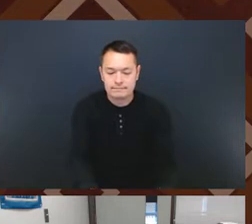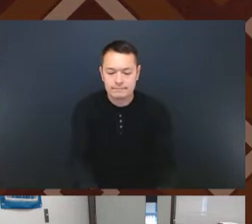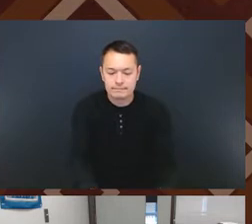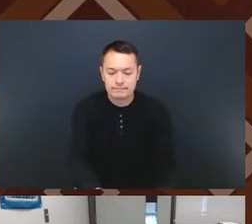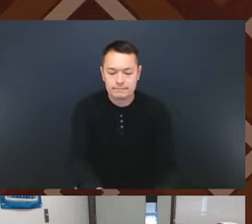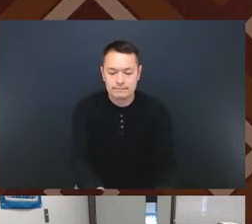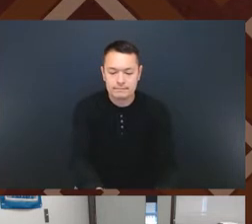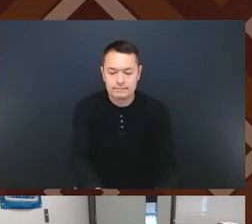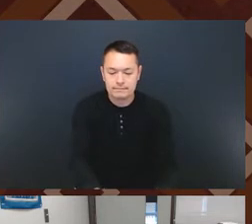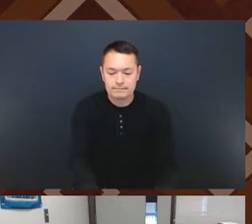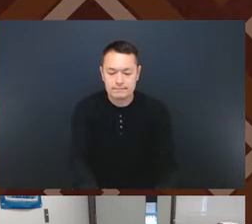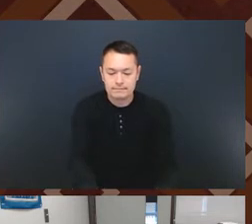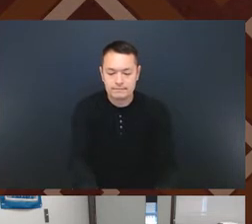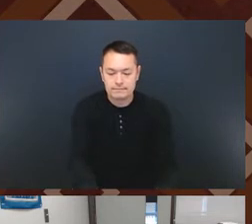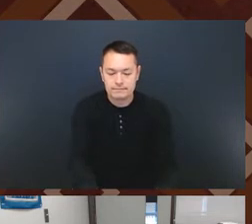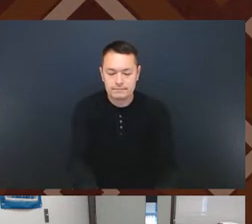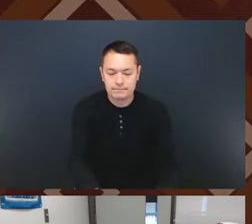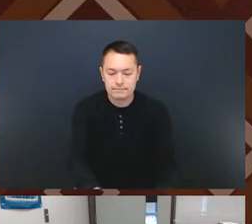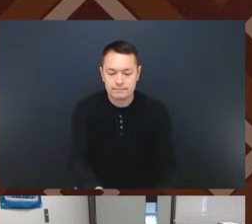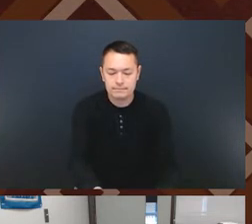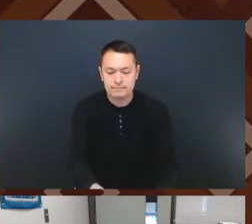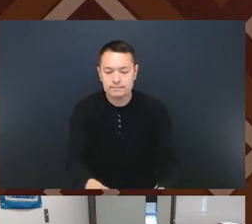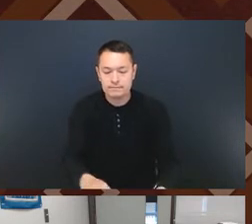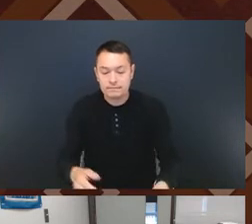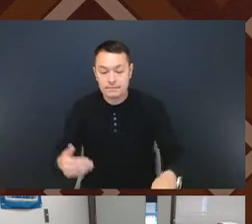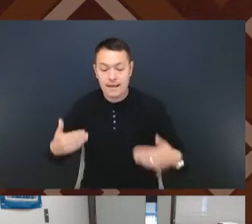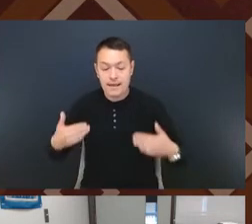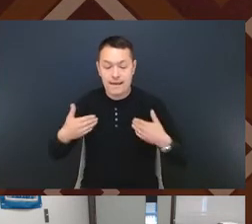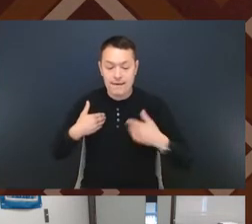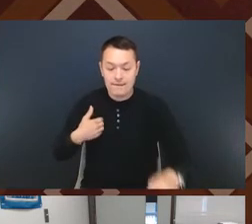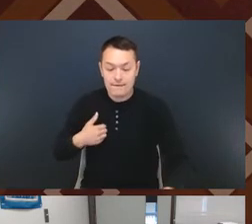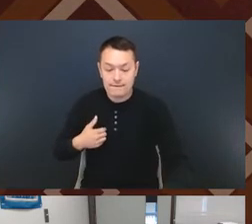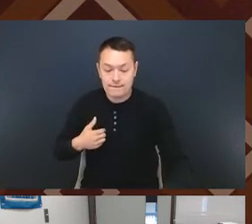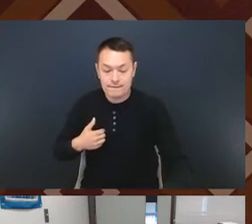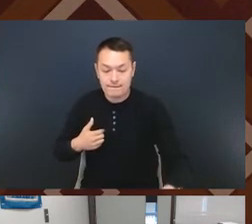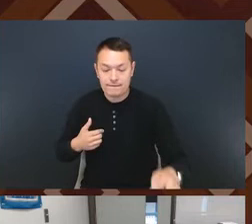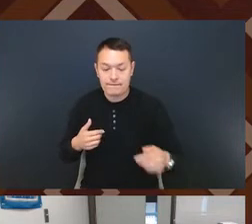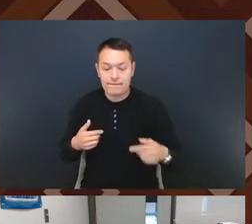between Asians and the whites or white Americans is economic competition.